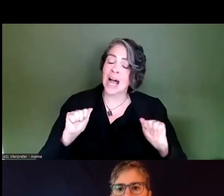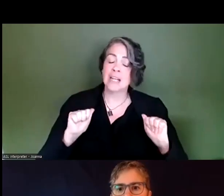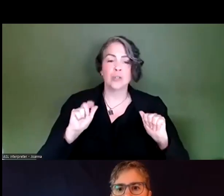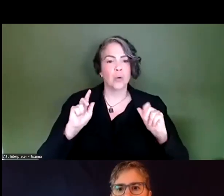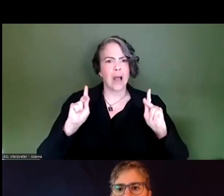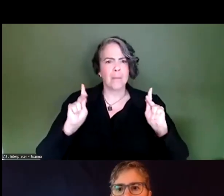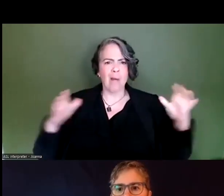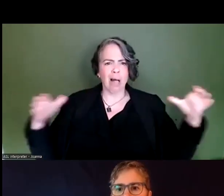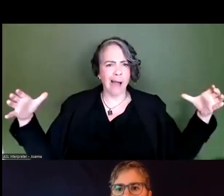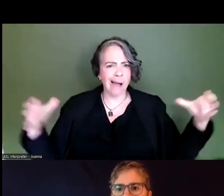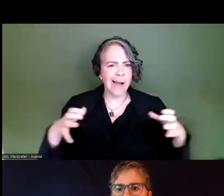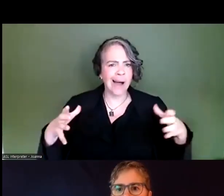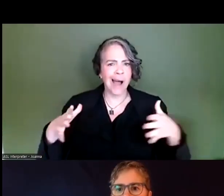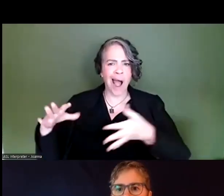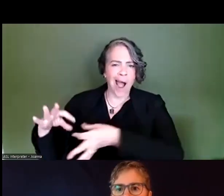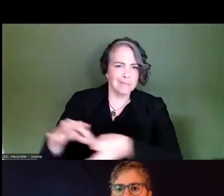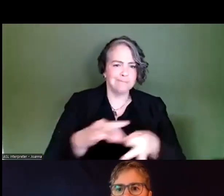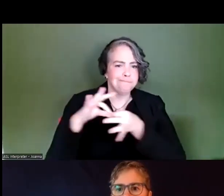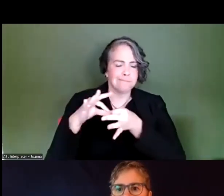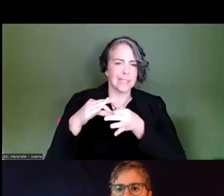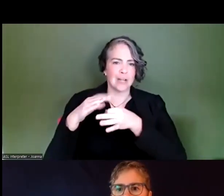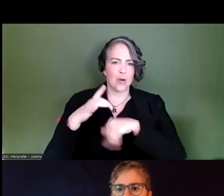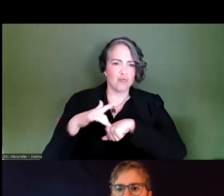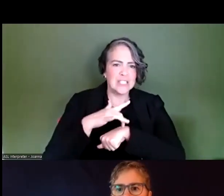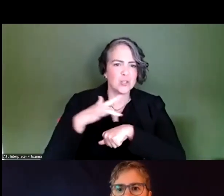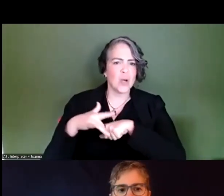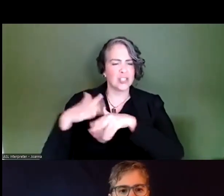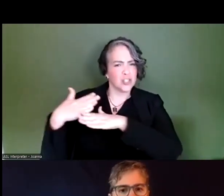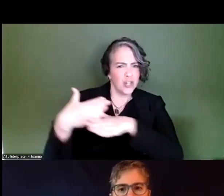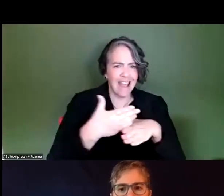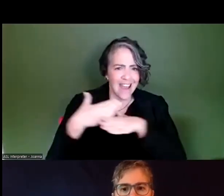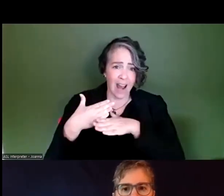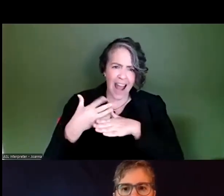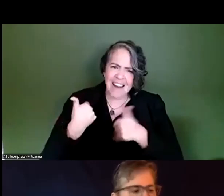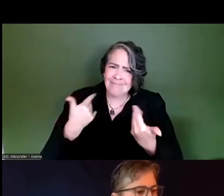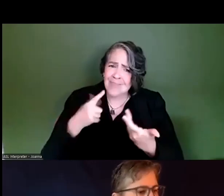share the different resources and make it so that we can have fun exploring and like and